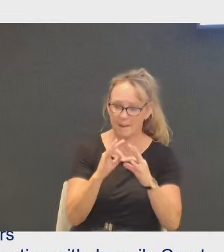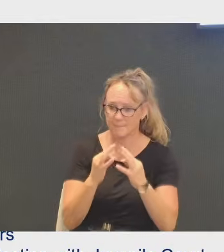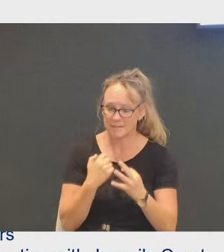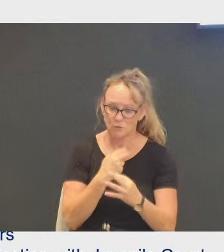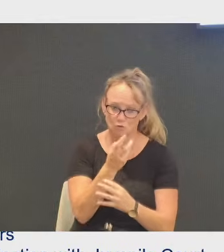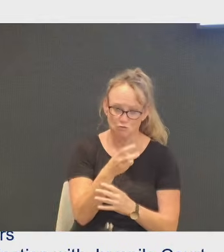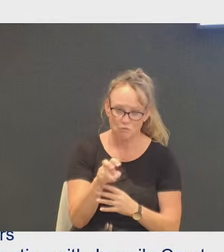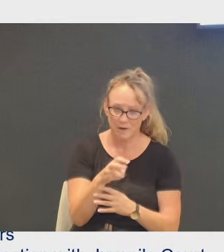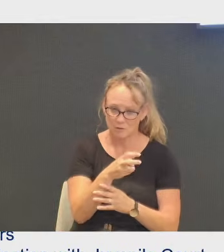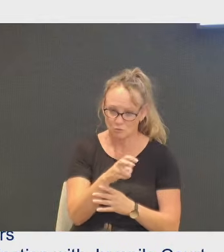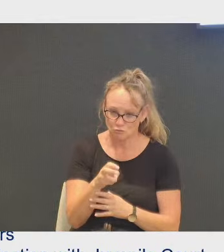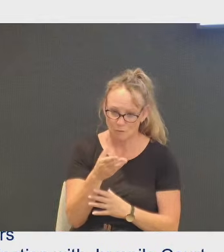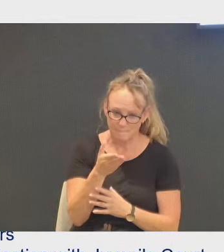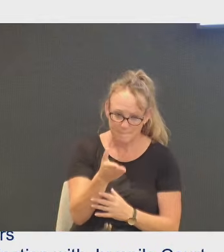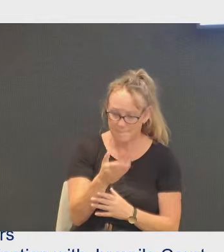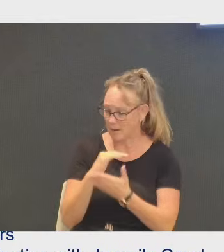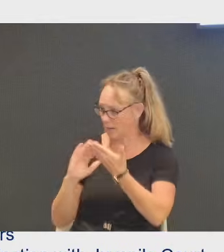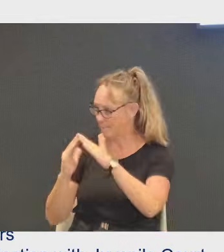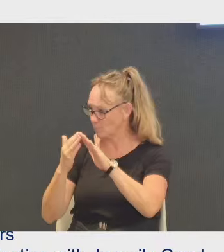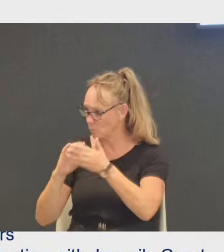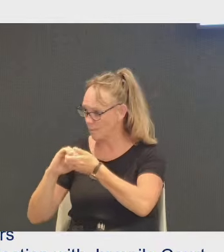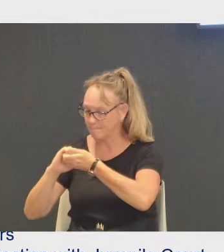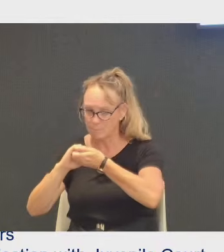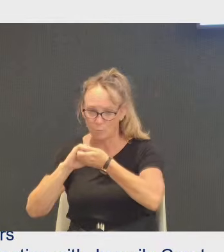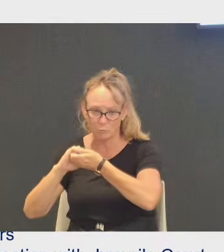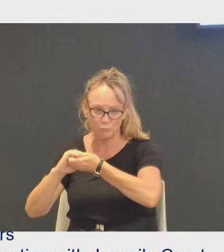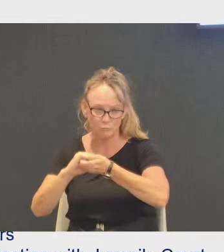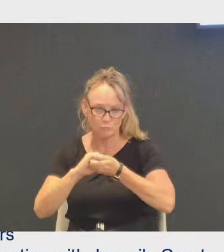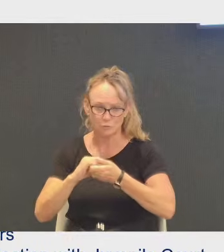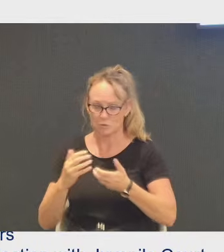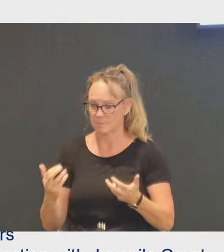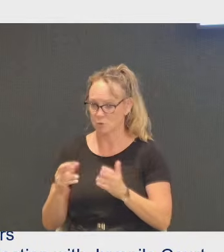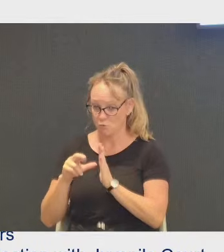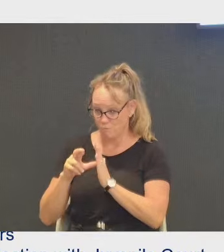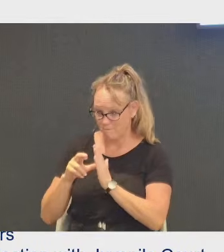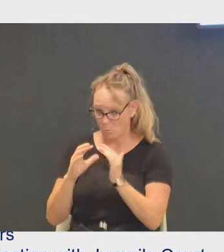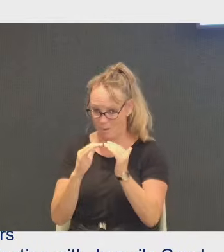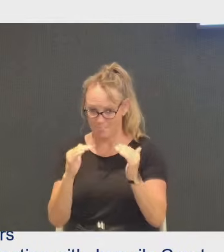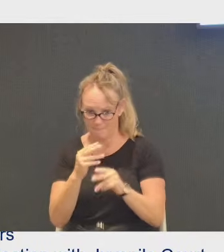kinship more through community partnerships of reviewing the level of care that children are in